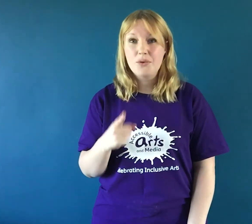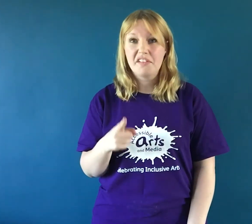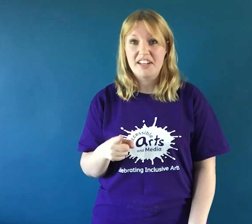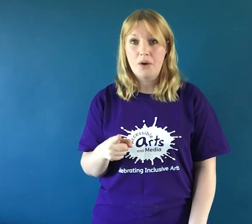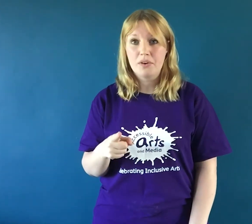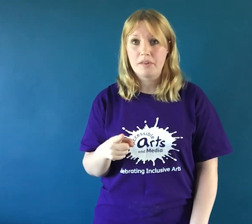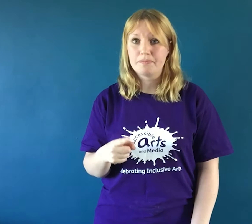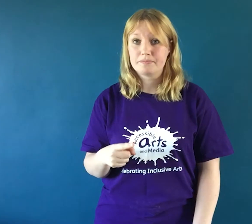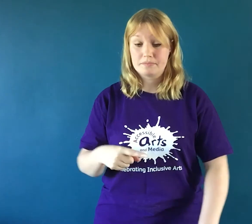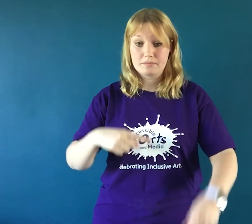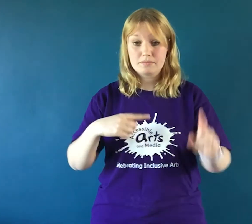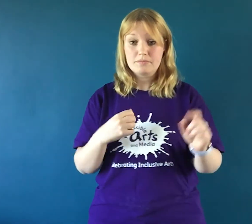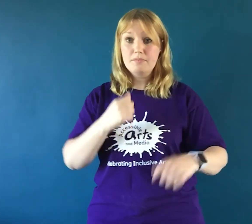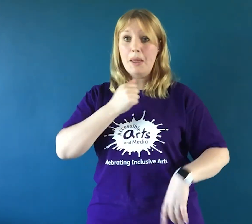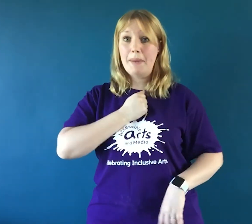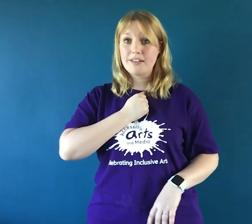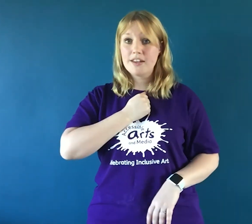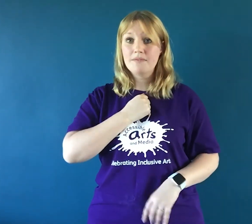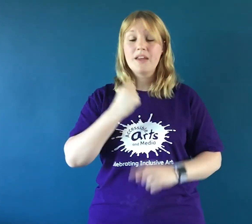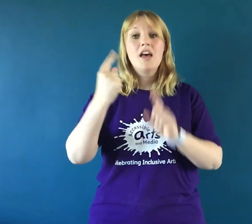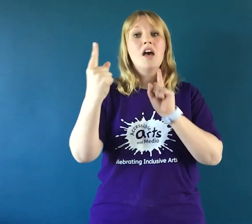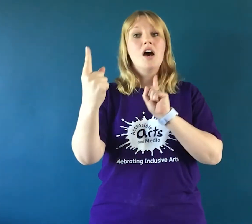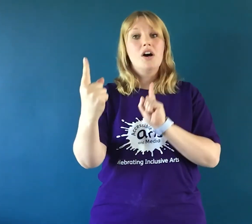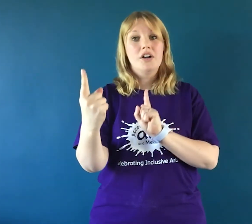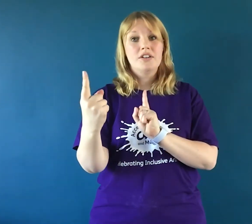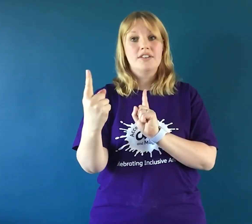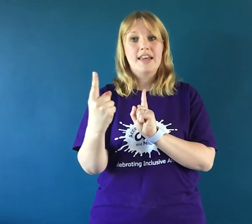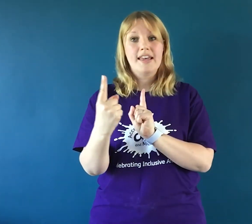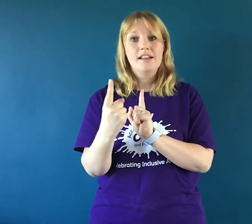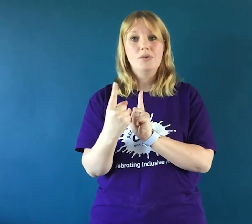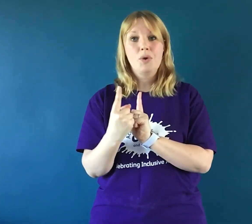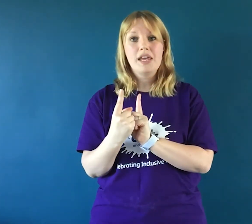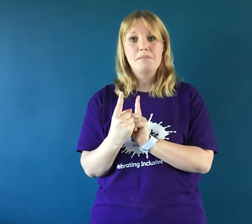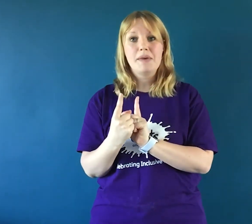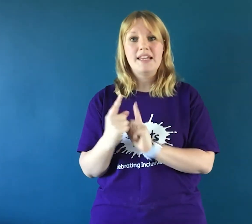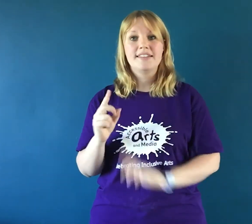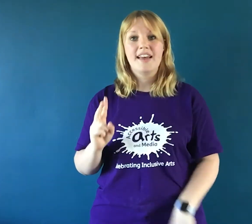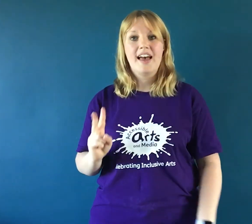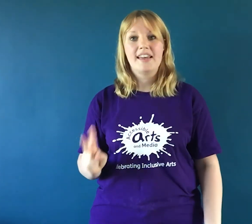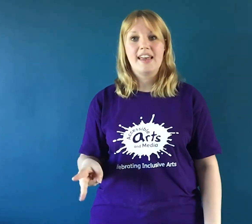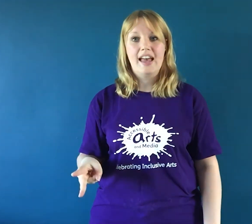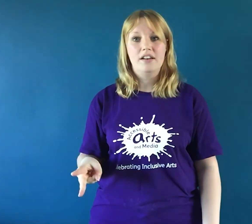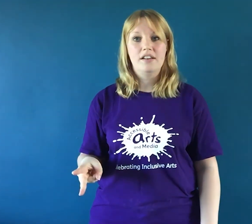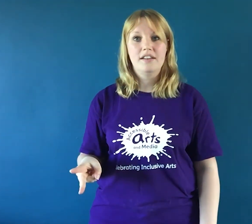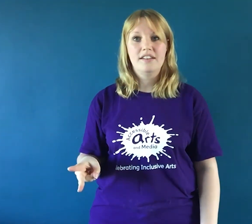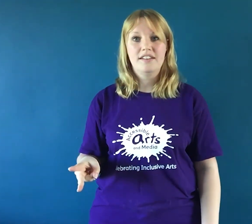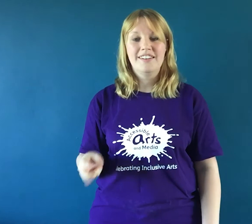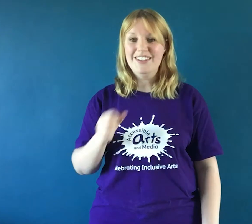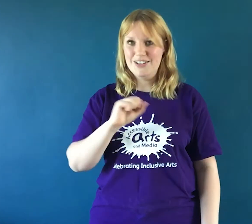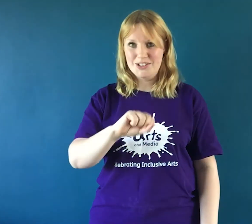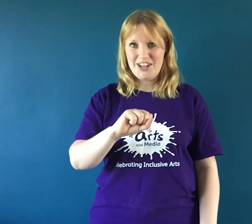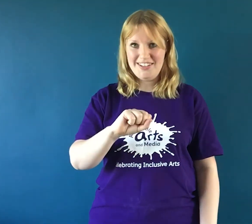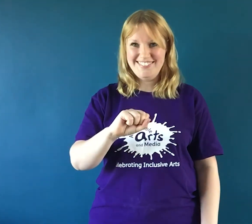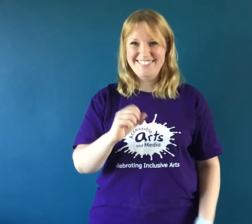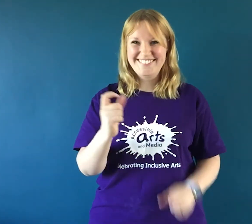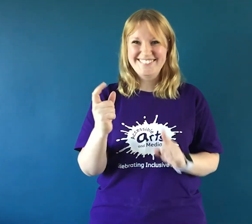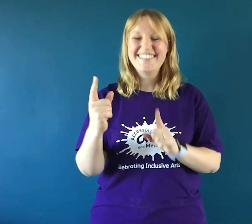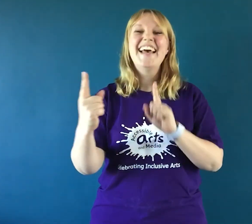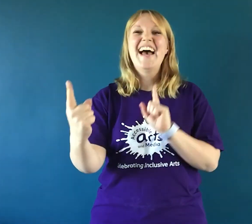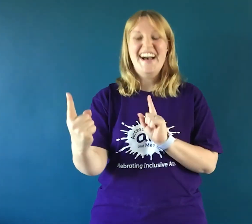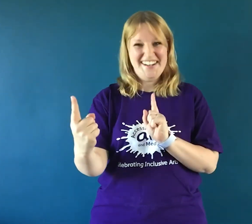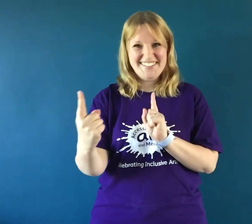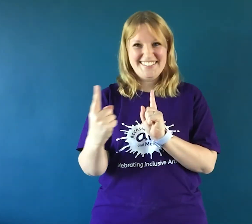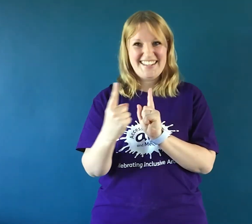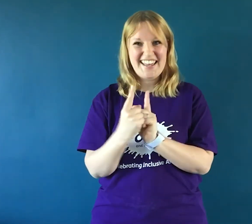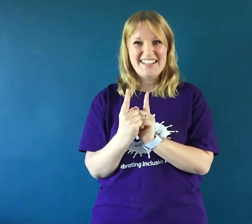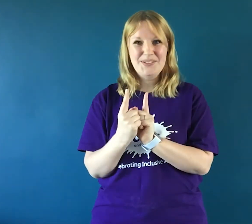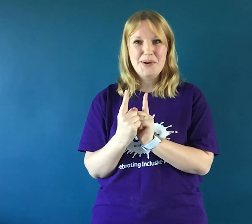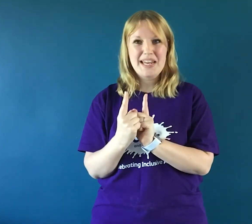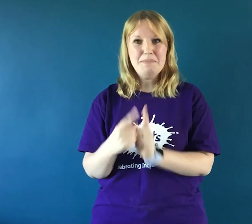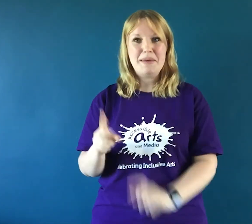and you already know one of them. My turn. Until we meet again. Your turn. Until we meet